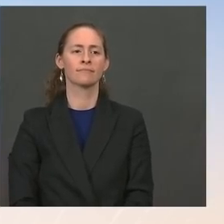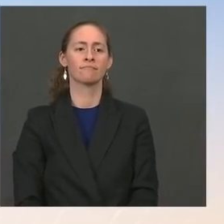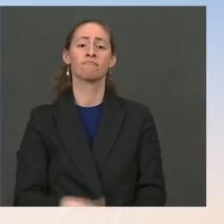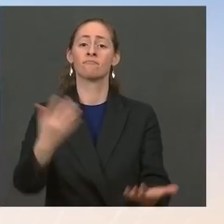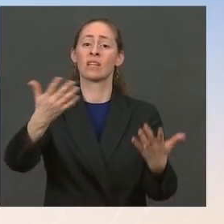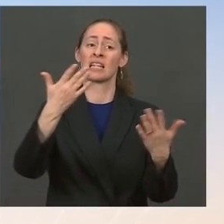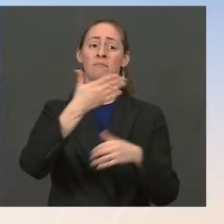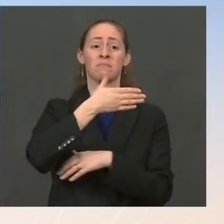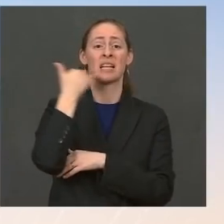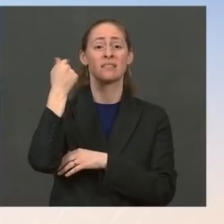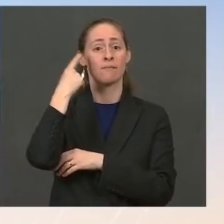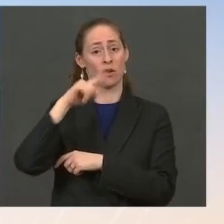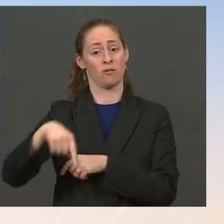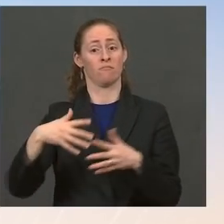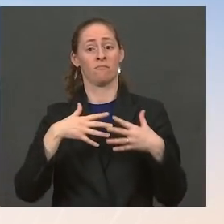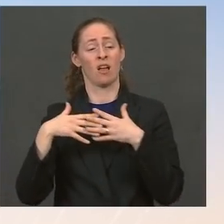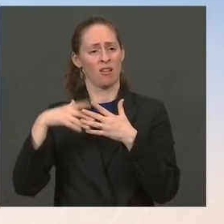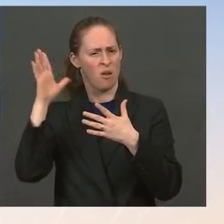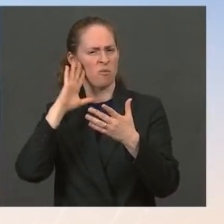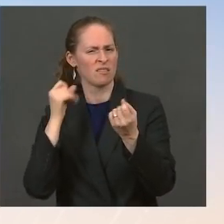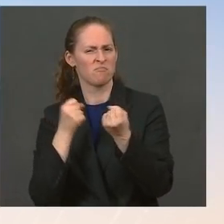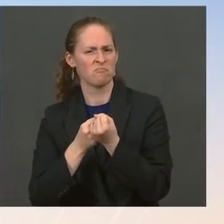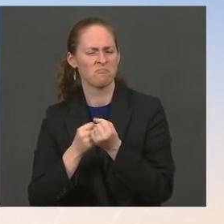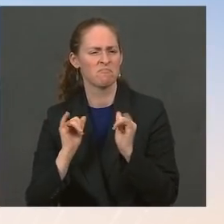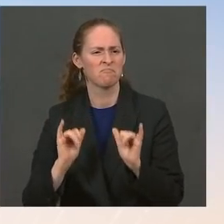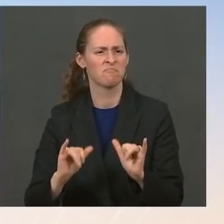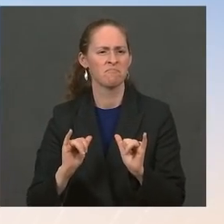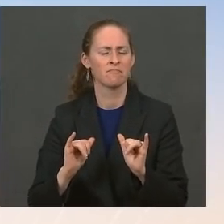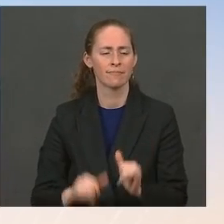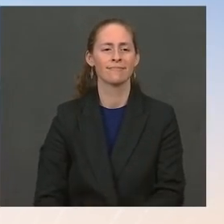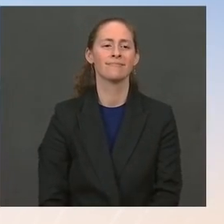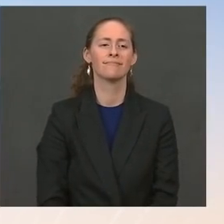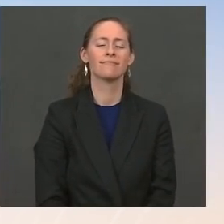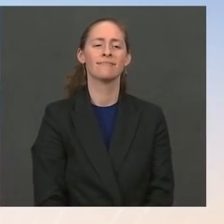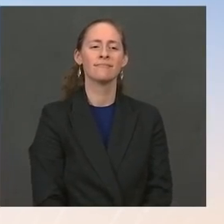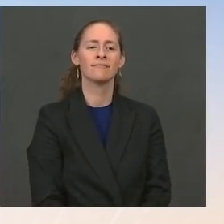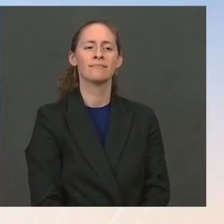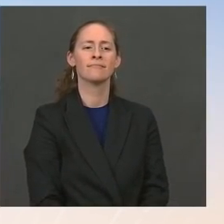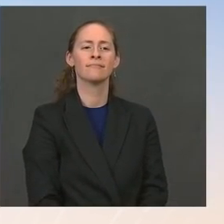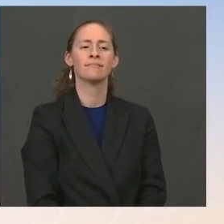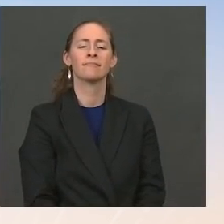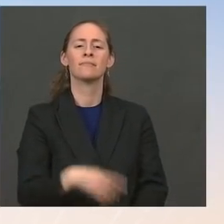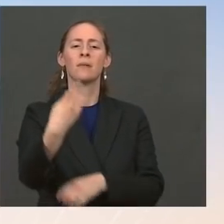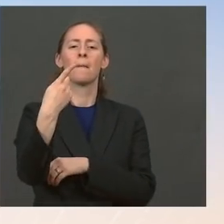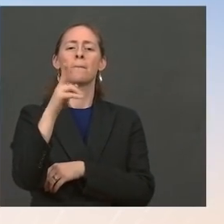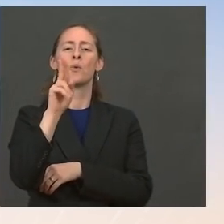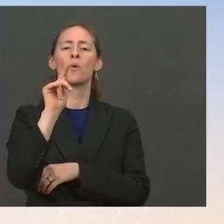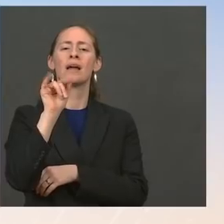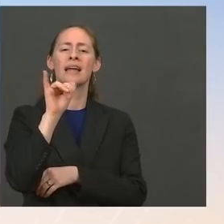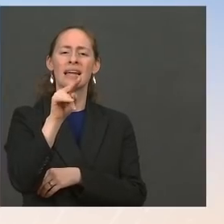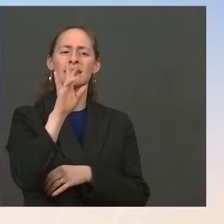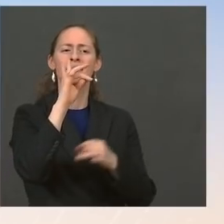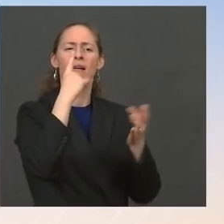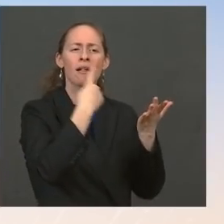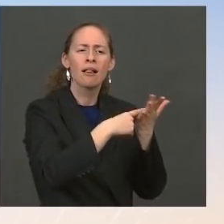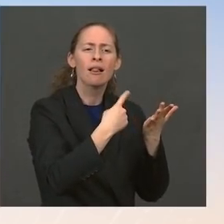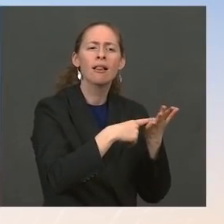which is what I think what we're referring to here -- touched on a range of topics, including U.S.-Russian relations and the need to maintain dialogue